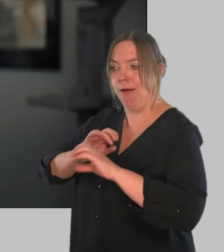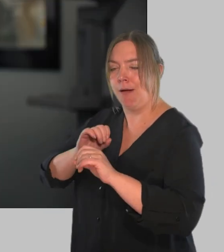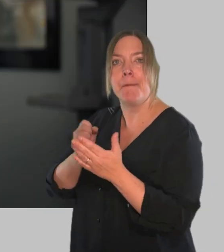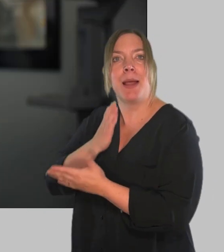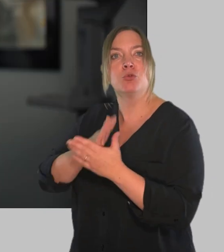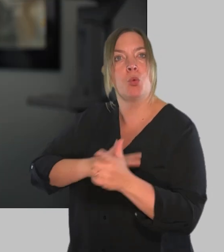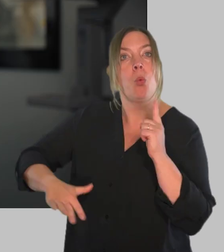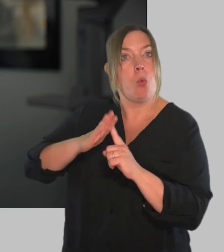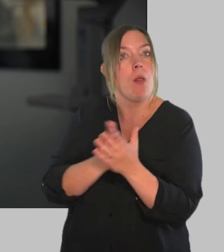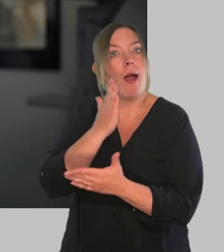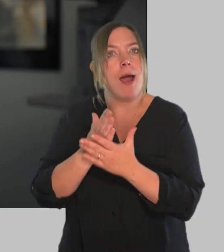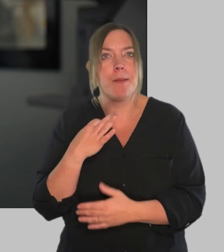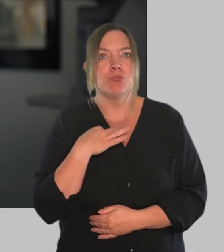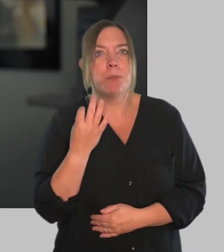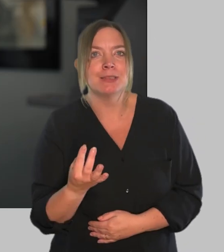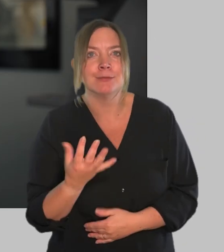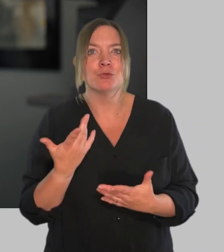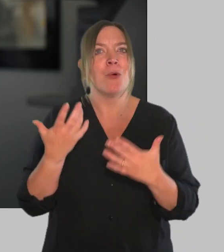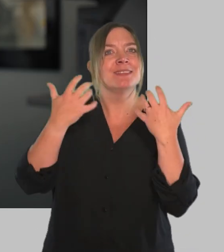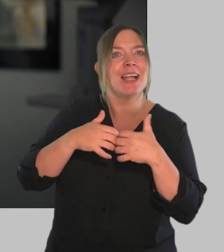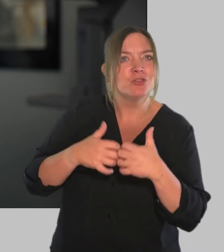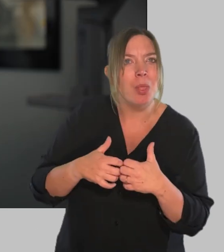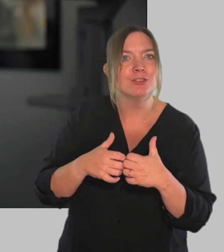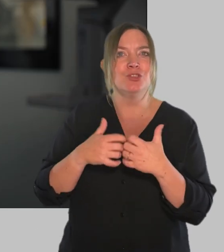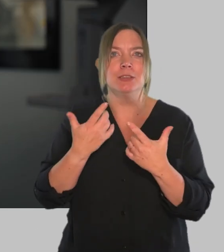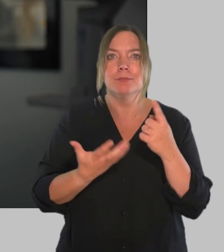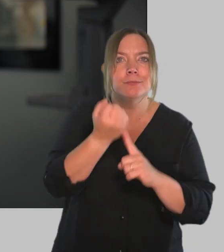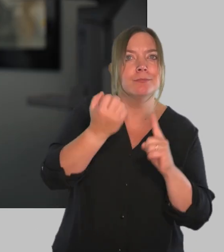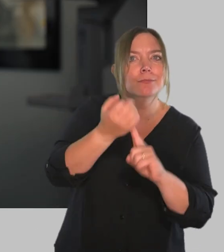with any technology of it making the existing inequalities greater.